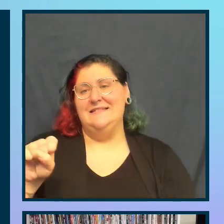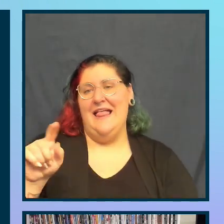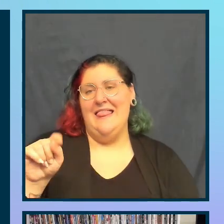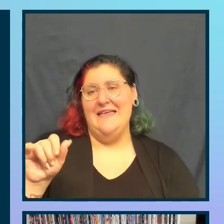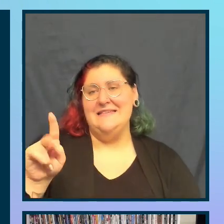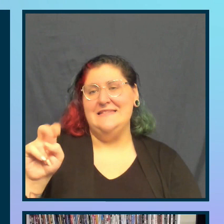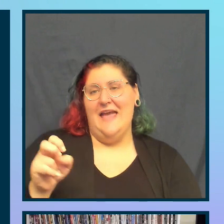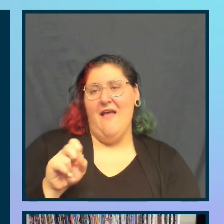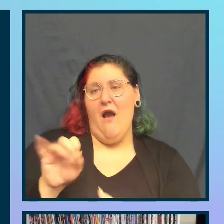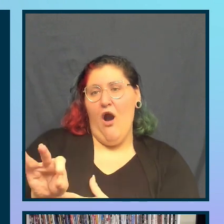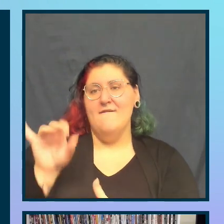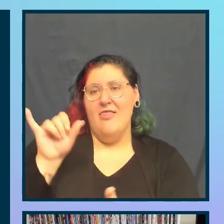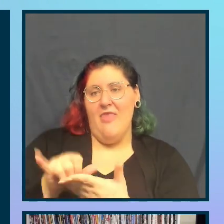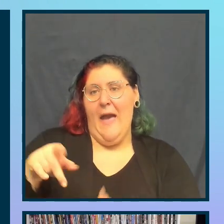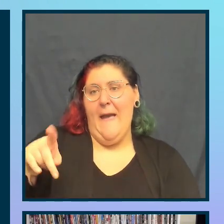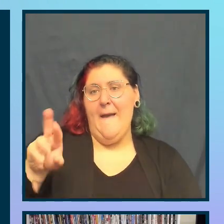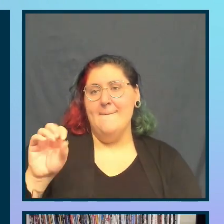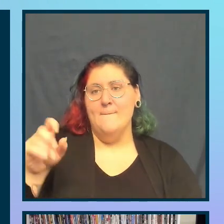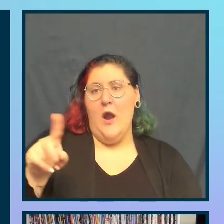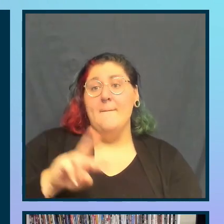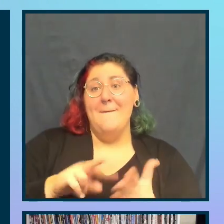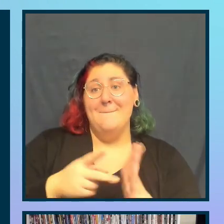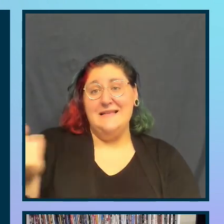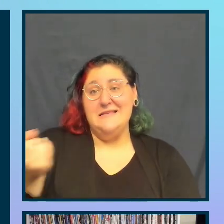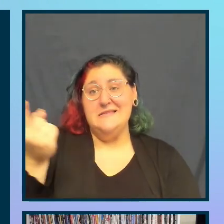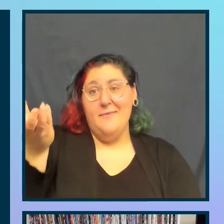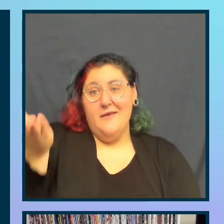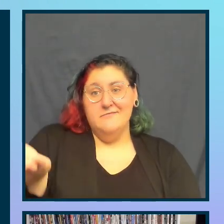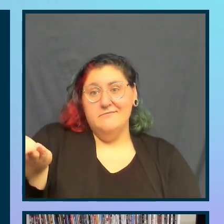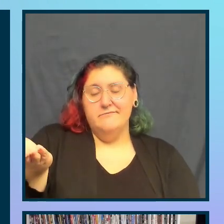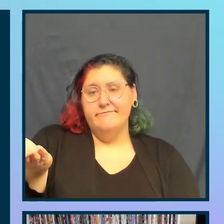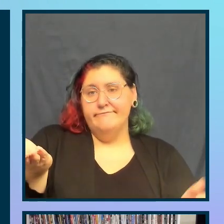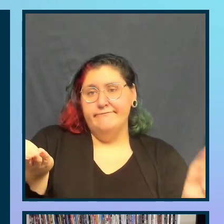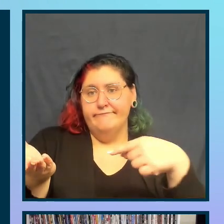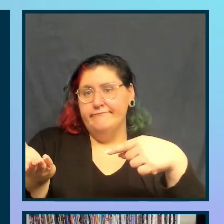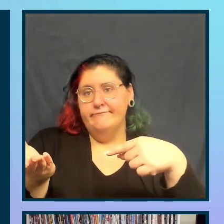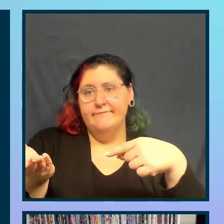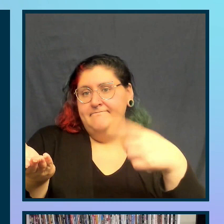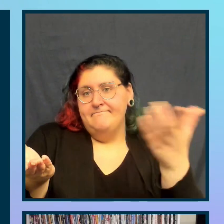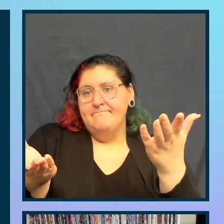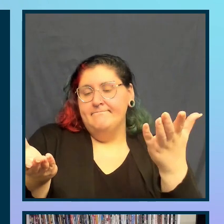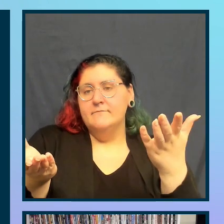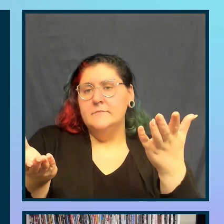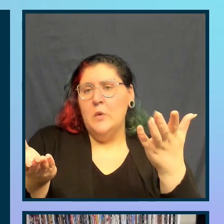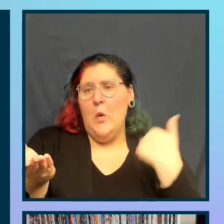So this prop takes an object, which its definition and allowed values are defined by the API.